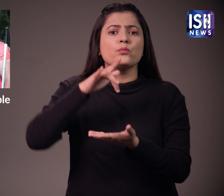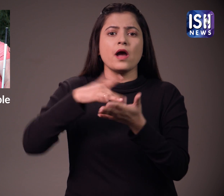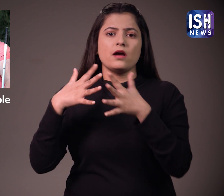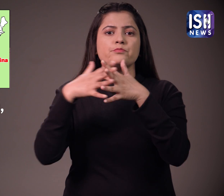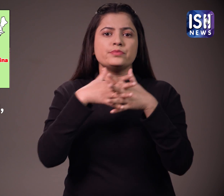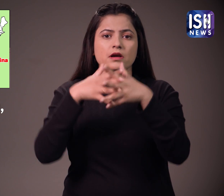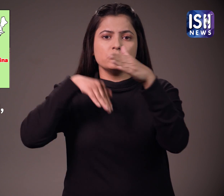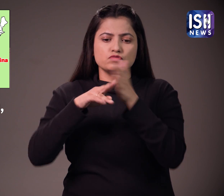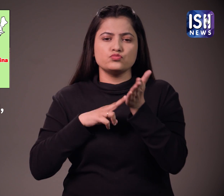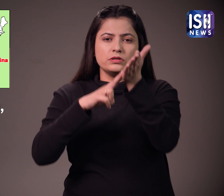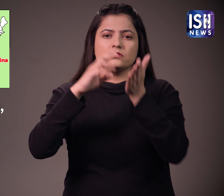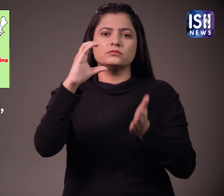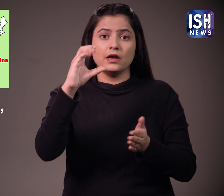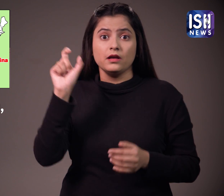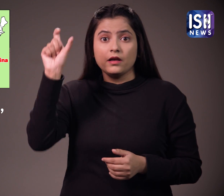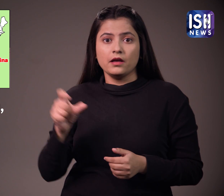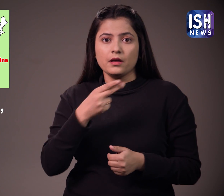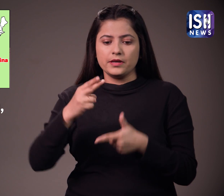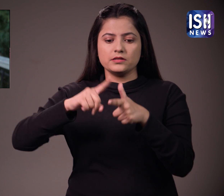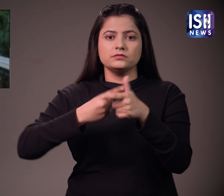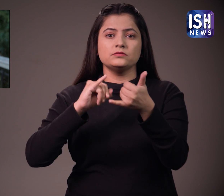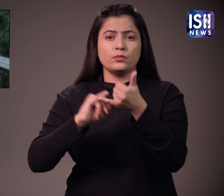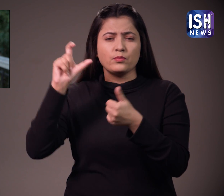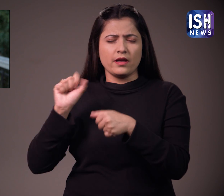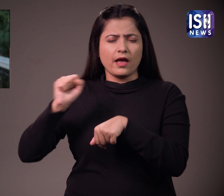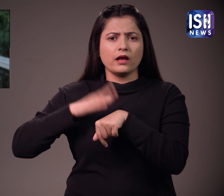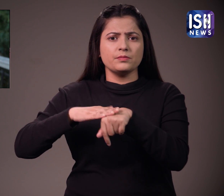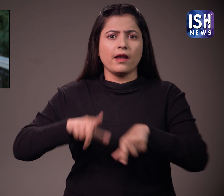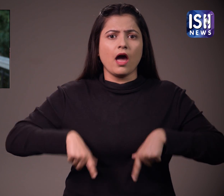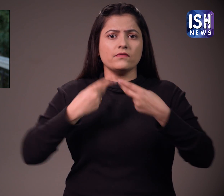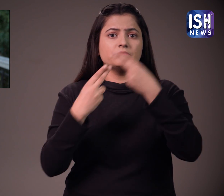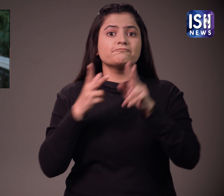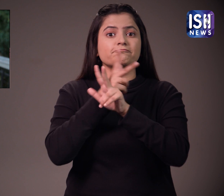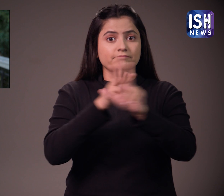Jewel Shuping from USA's North Carolina shares her experience.